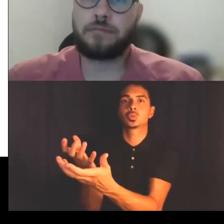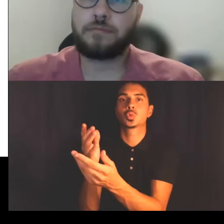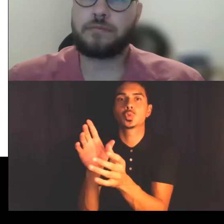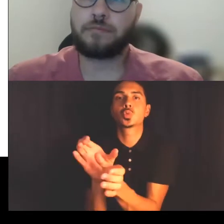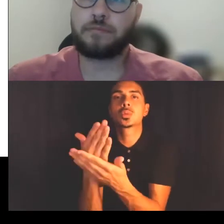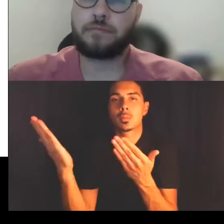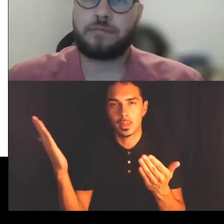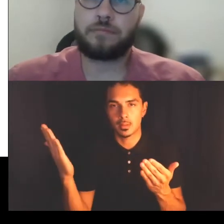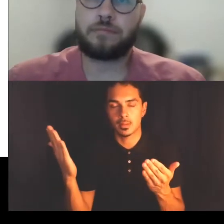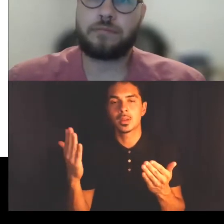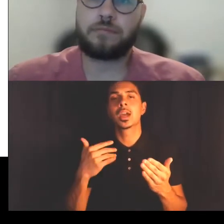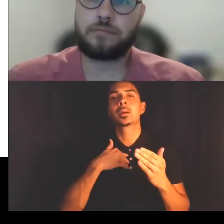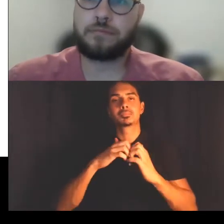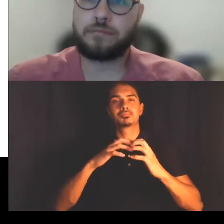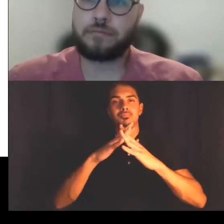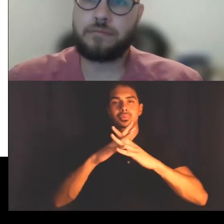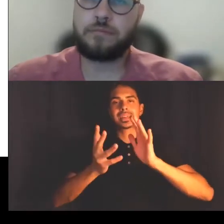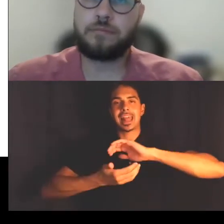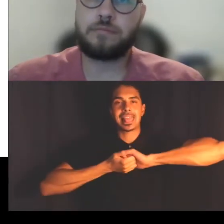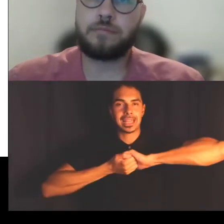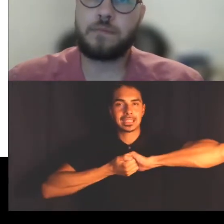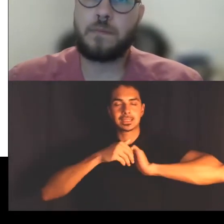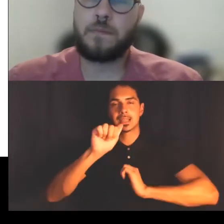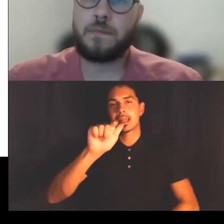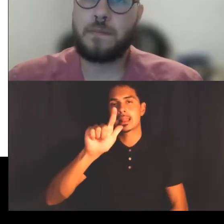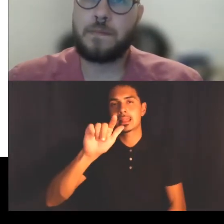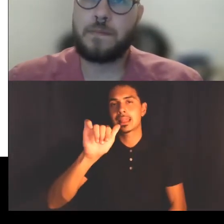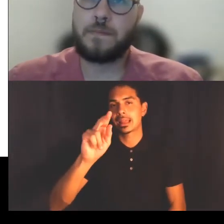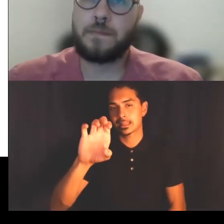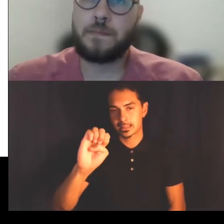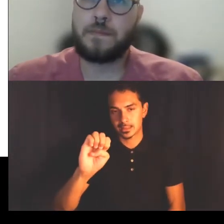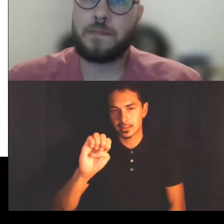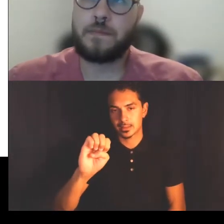What we do is, we share resources, we skill each other up,